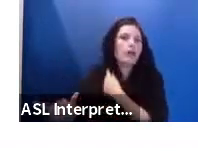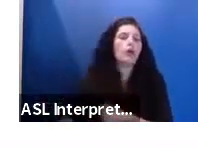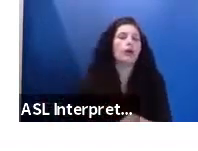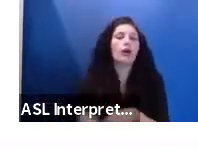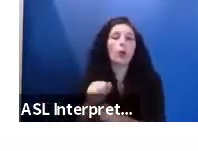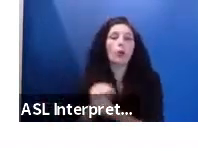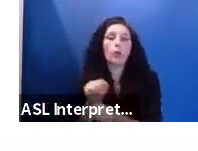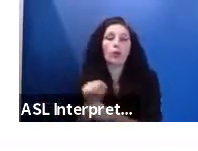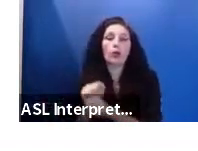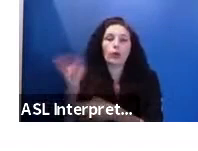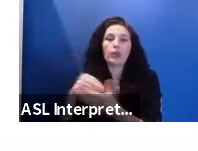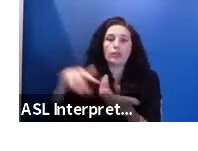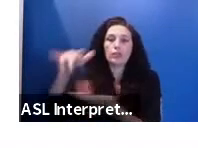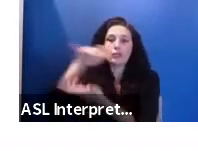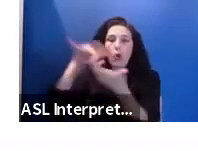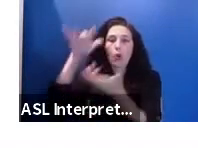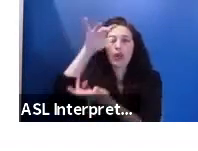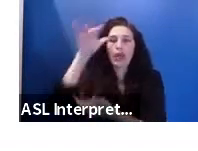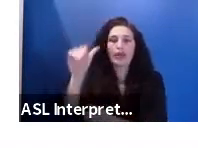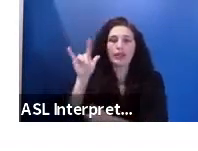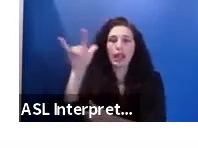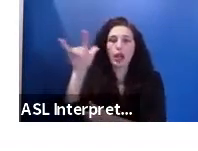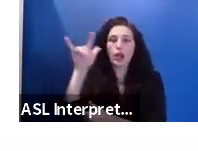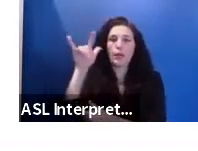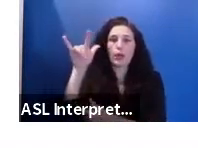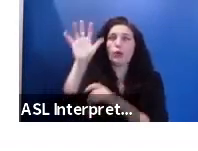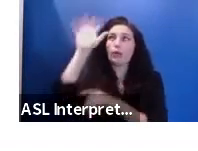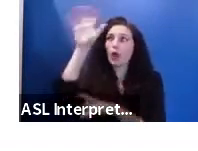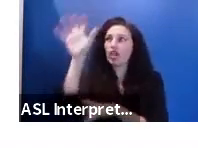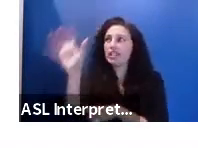and work in airborne particulates. So there are currently studies being done